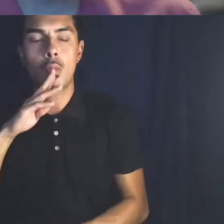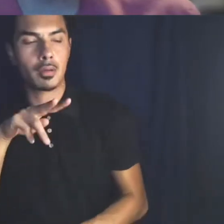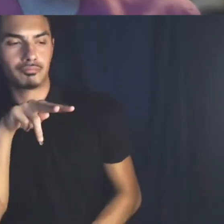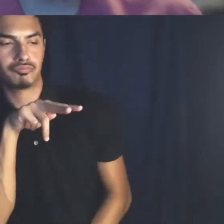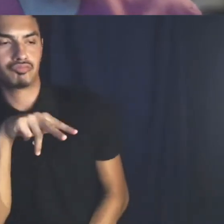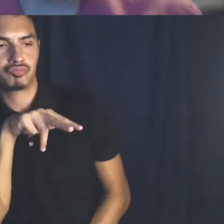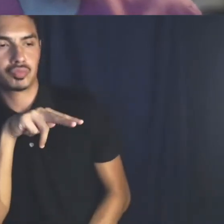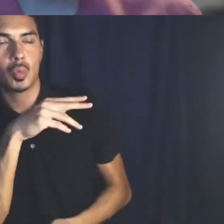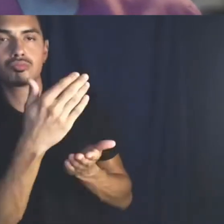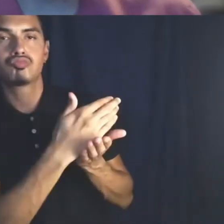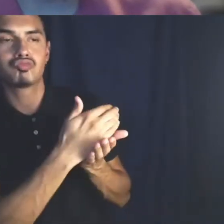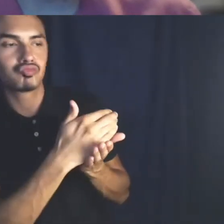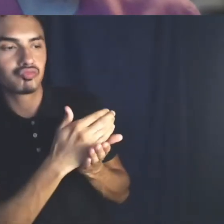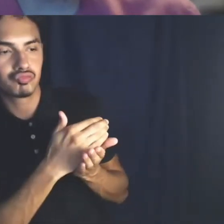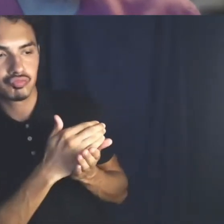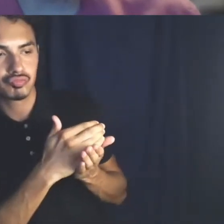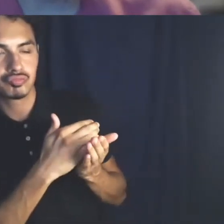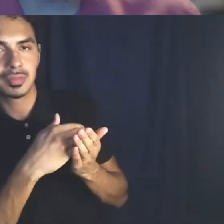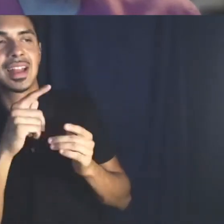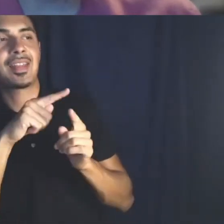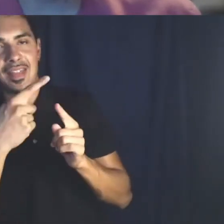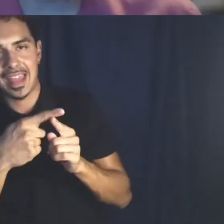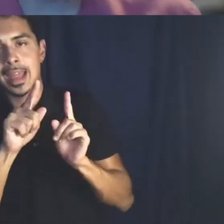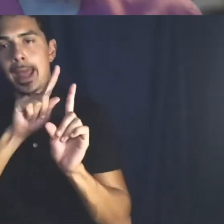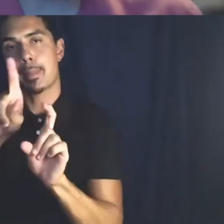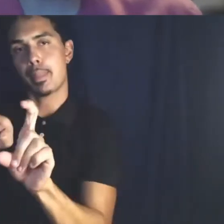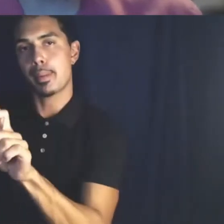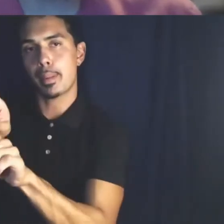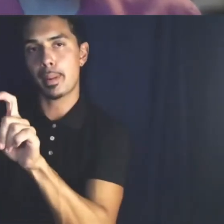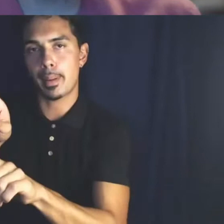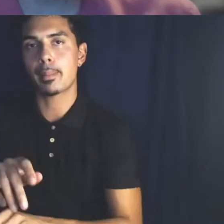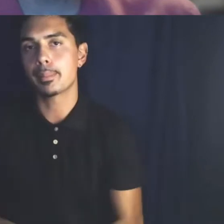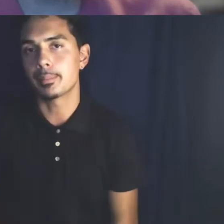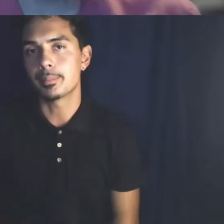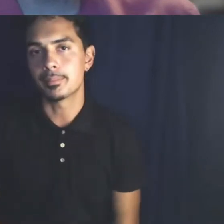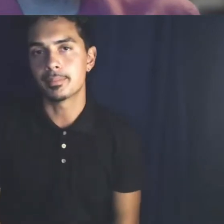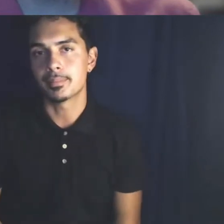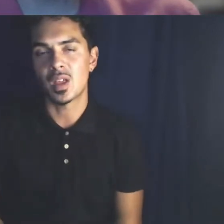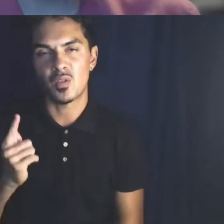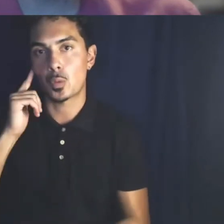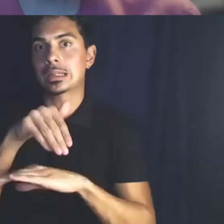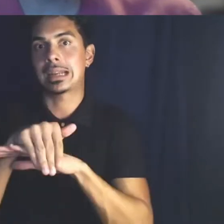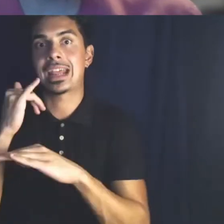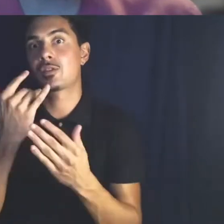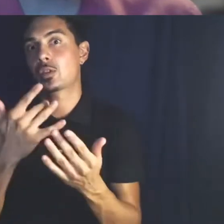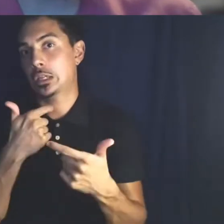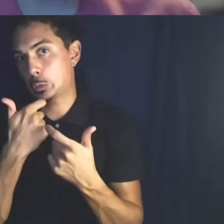for J and Afton to respond to towards the end of tonight, unless they feel like responding in the middle,